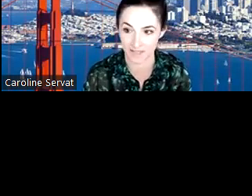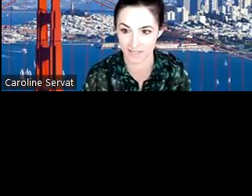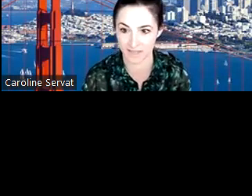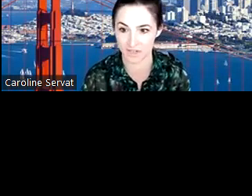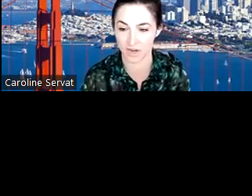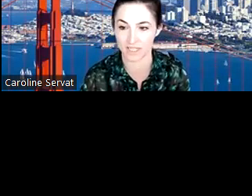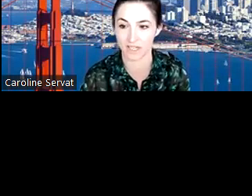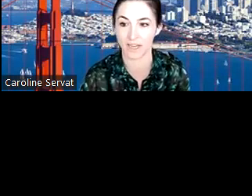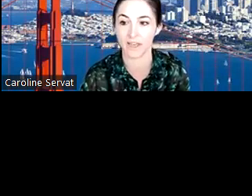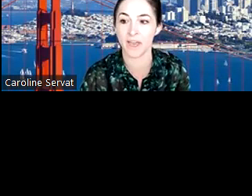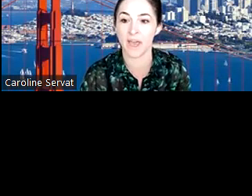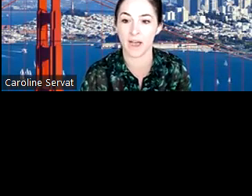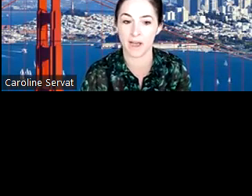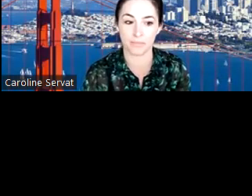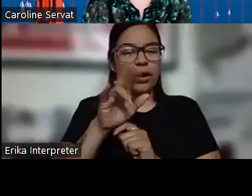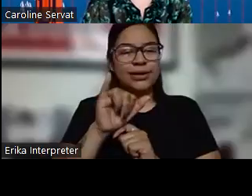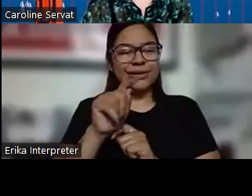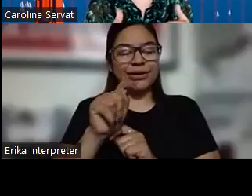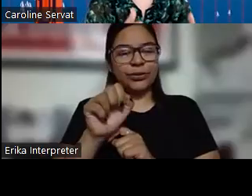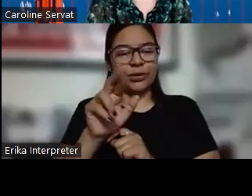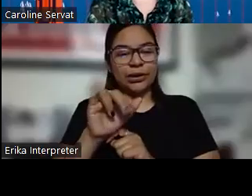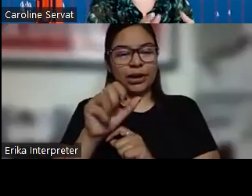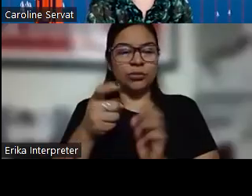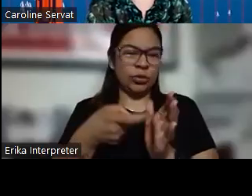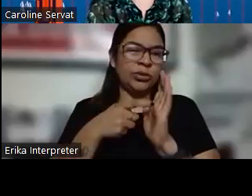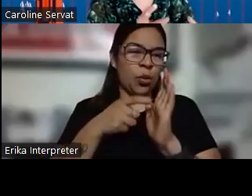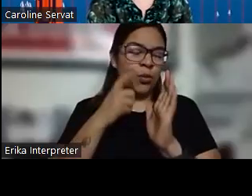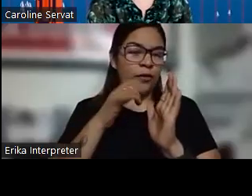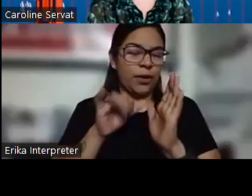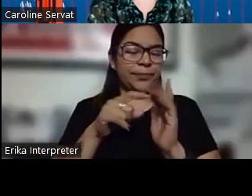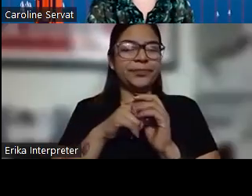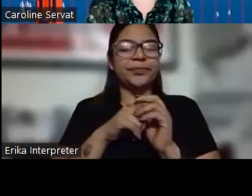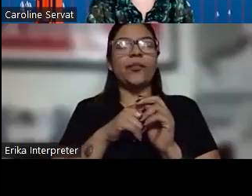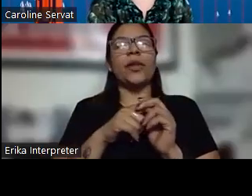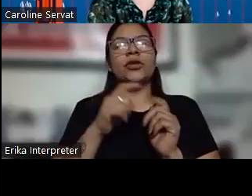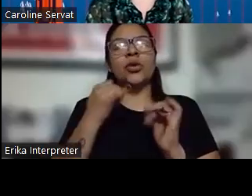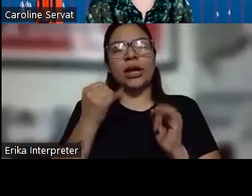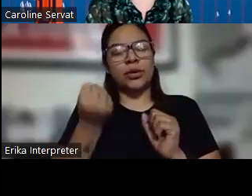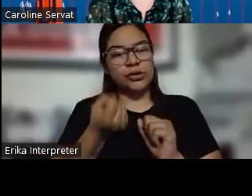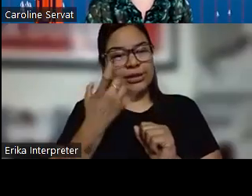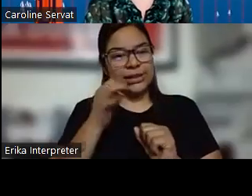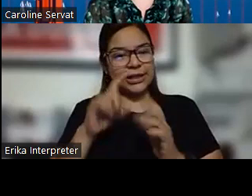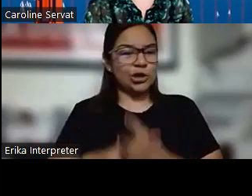designation criteria um and in tandem the state is in early stages of refining and implementing